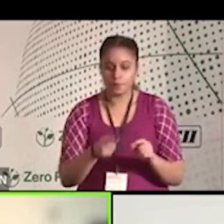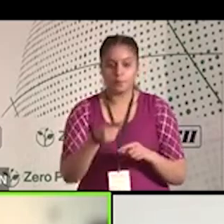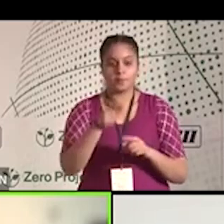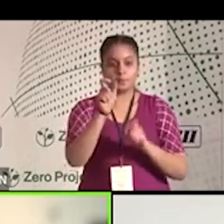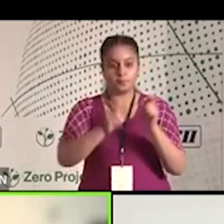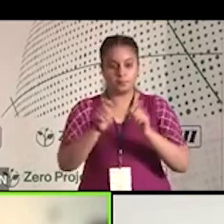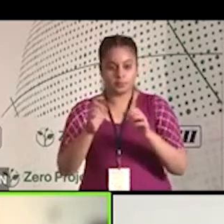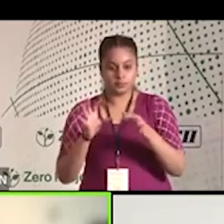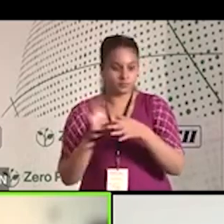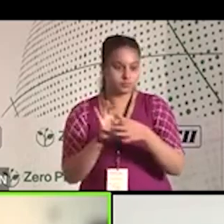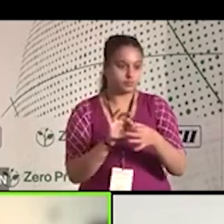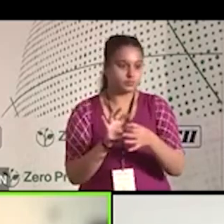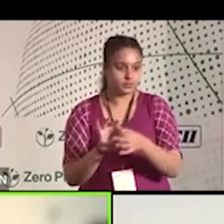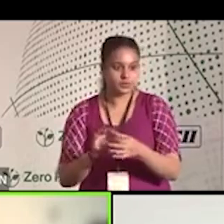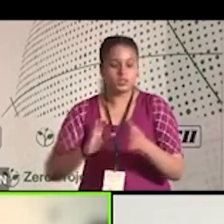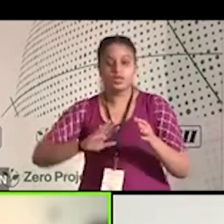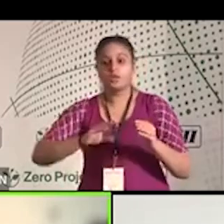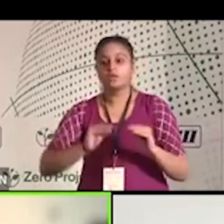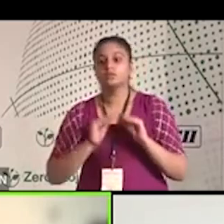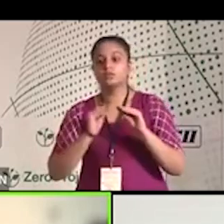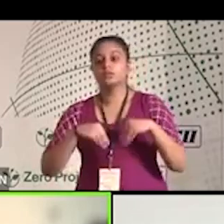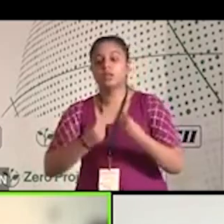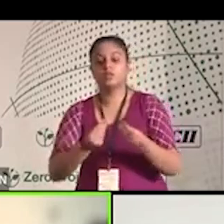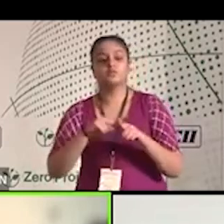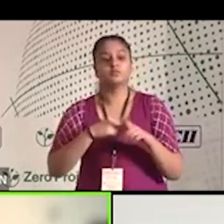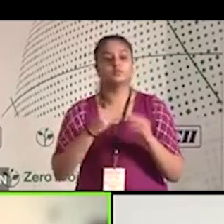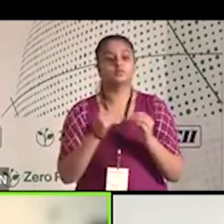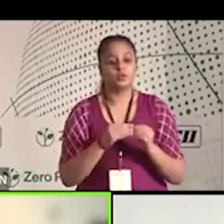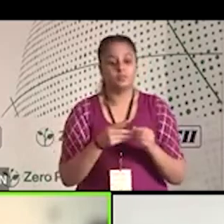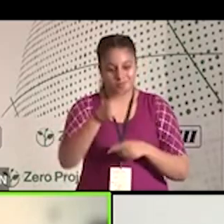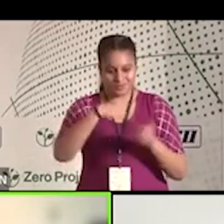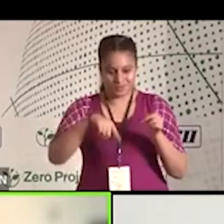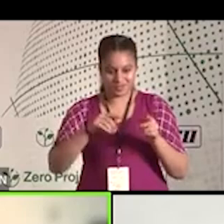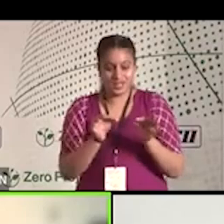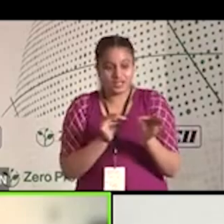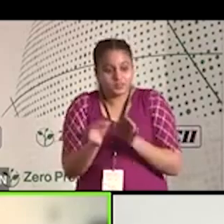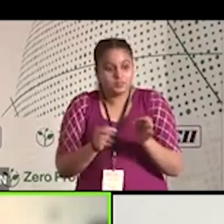For that moment, we explained the need for inclusion,